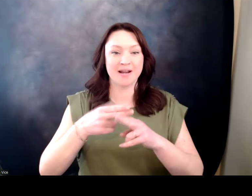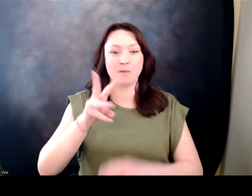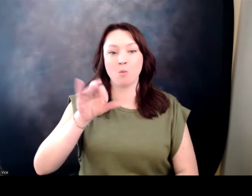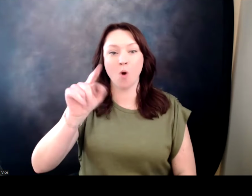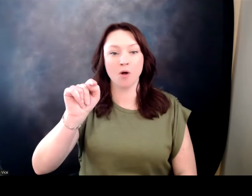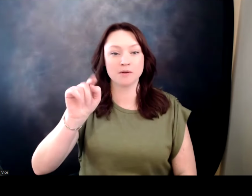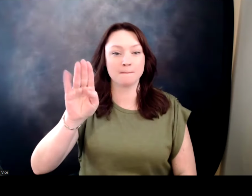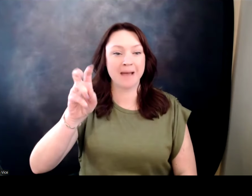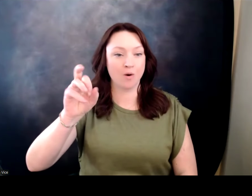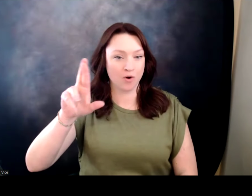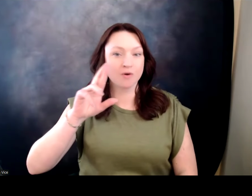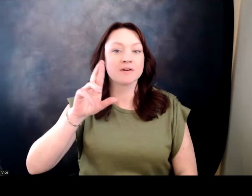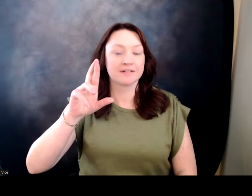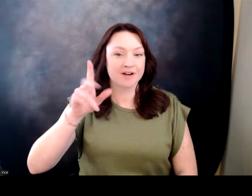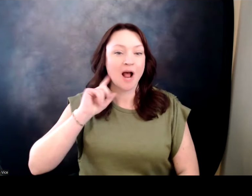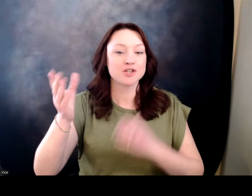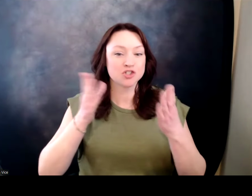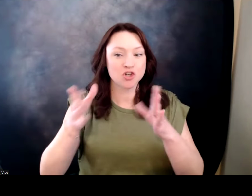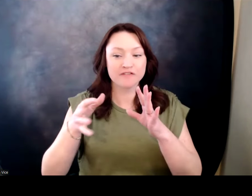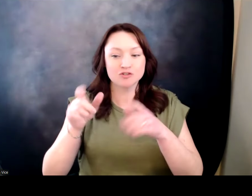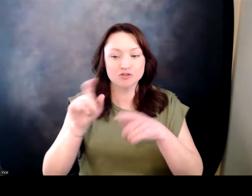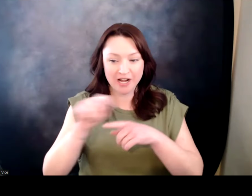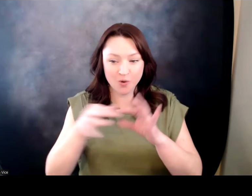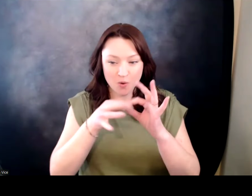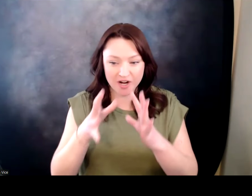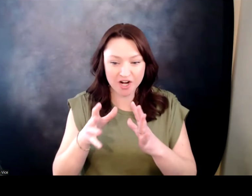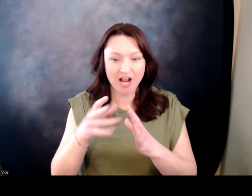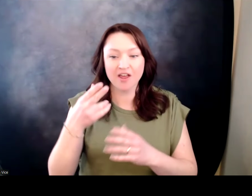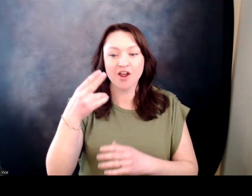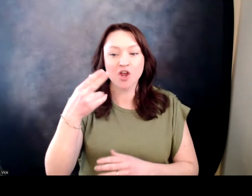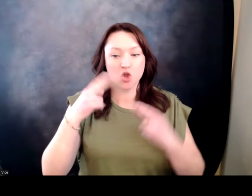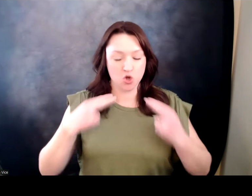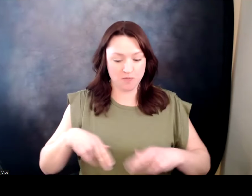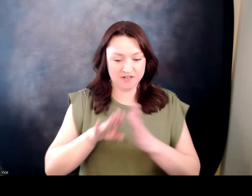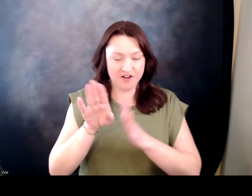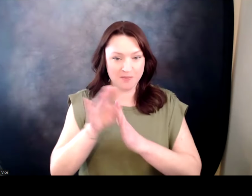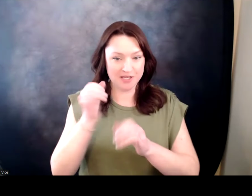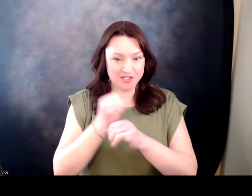pre-service training coordinator at the Human Development Institute at the University of Kentucky.